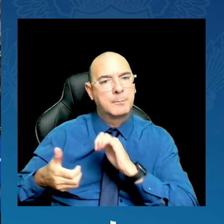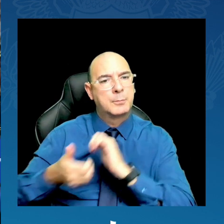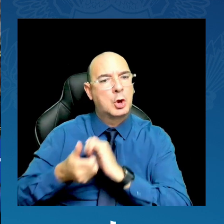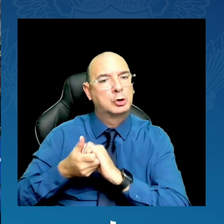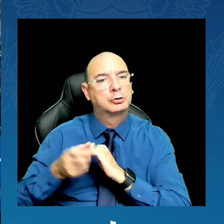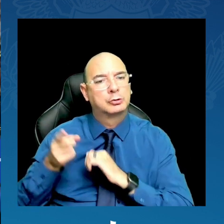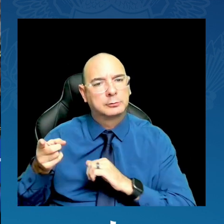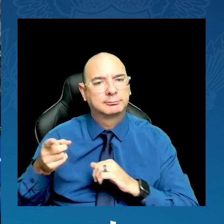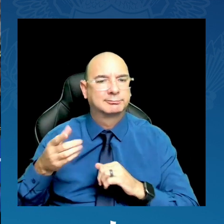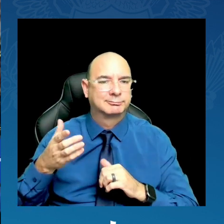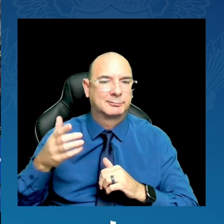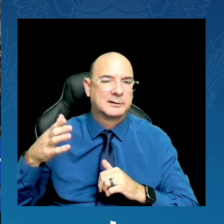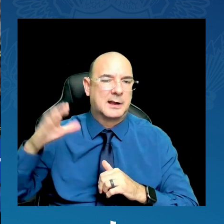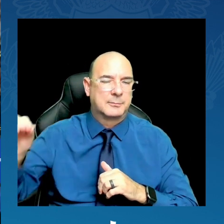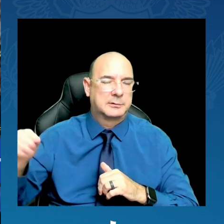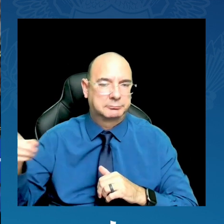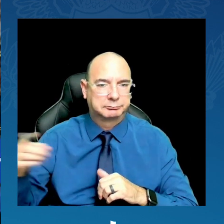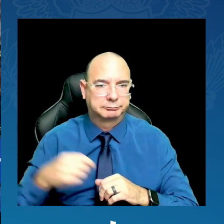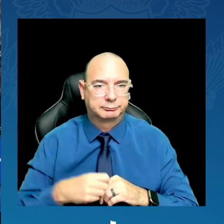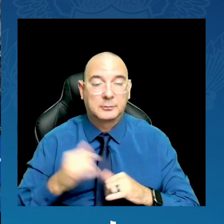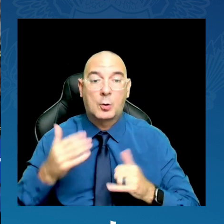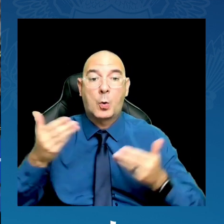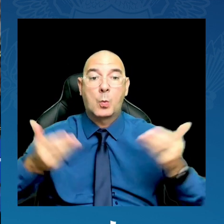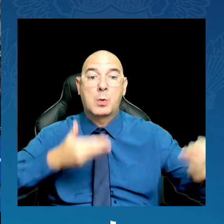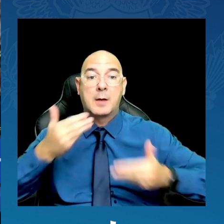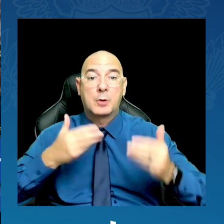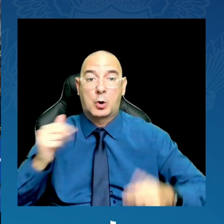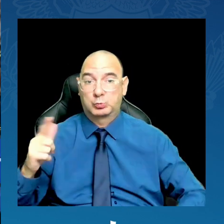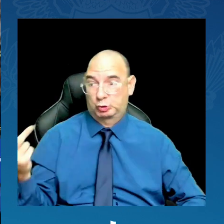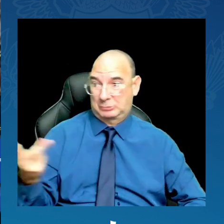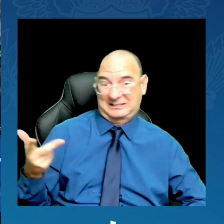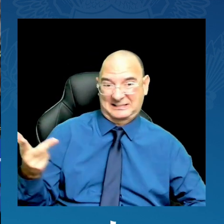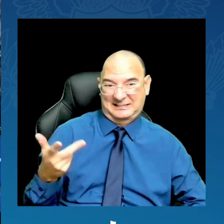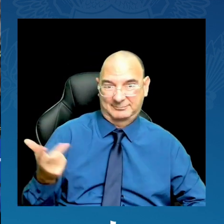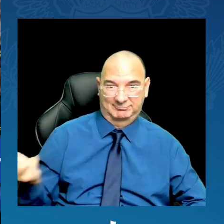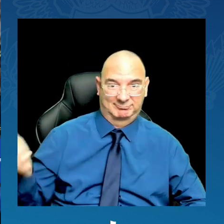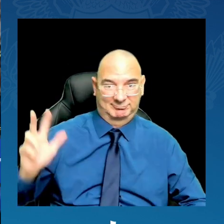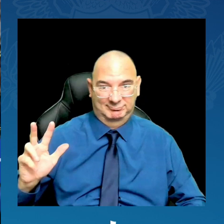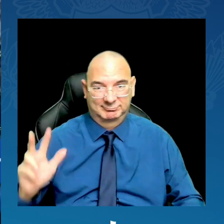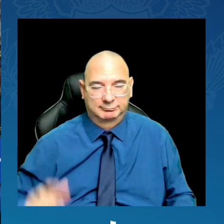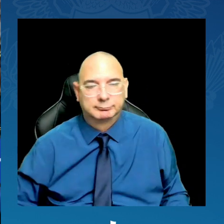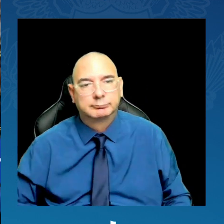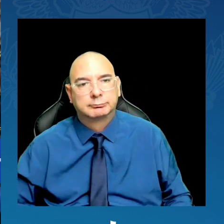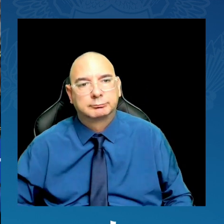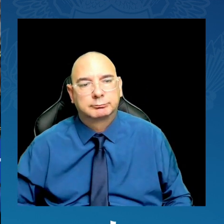And as we have talked earlier and it was mentioned actually,